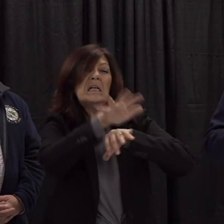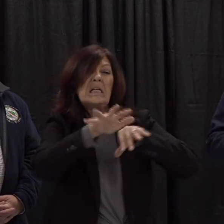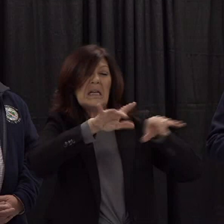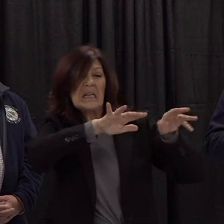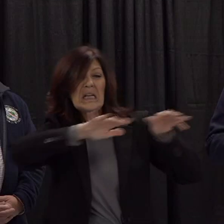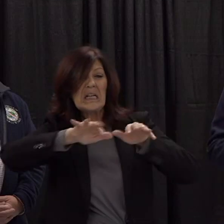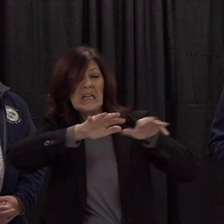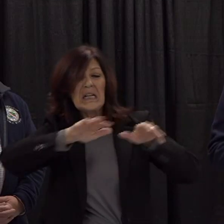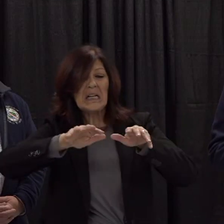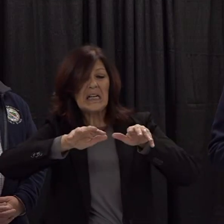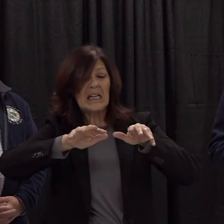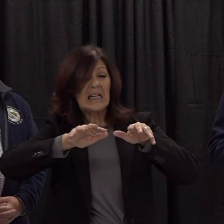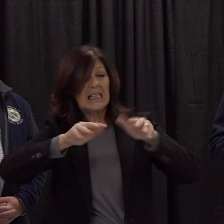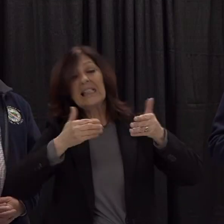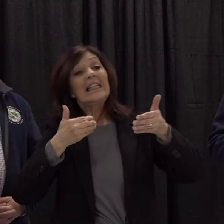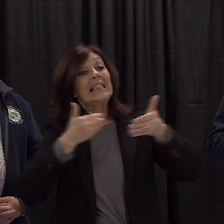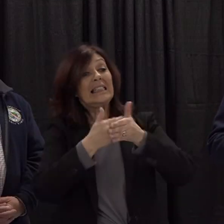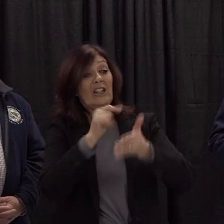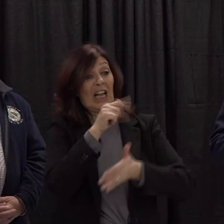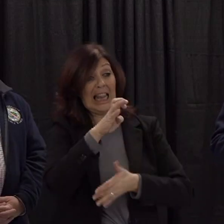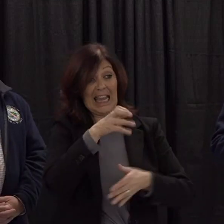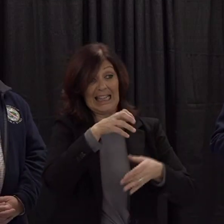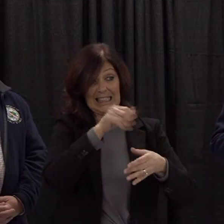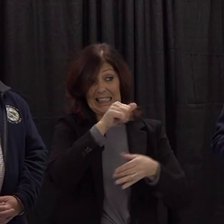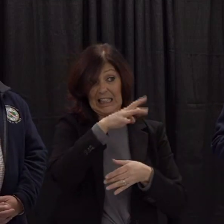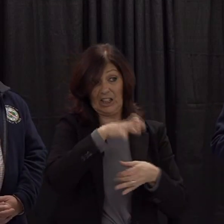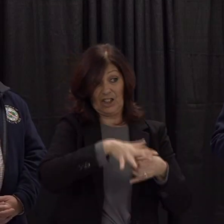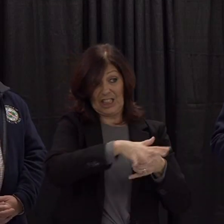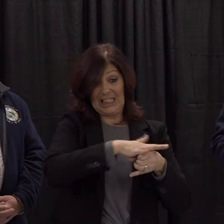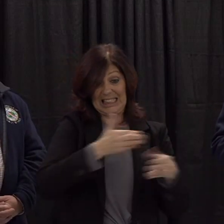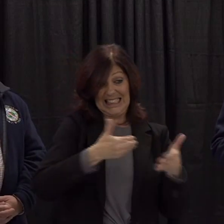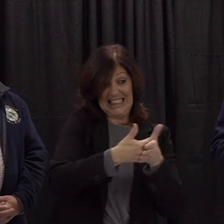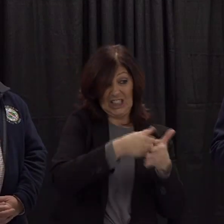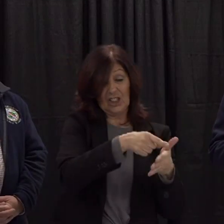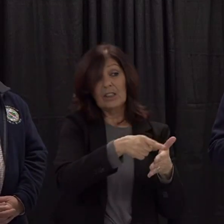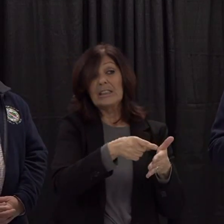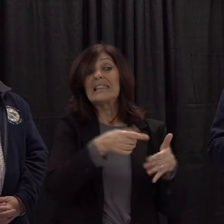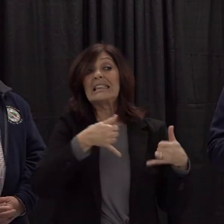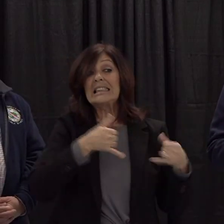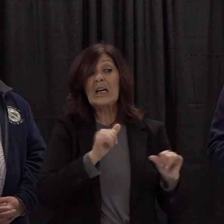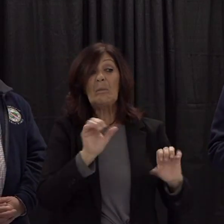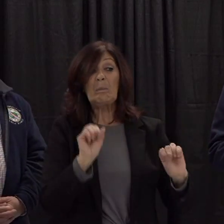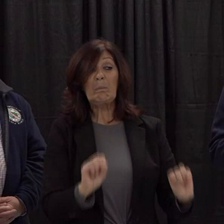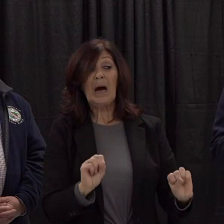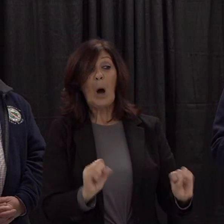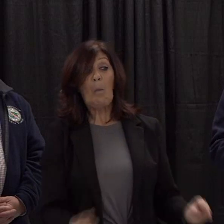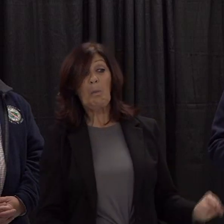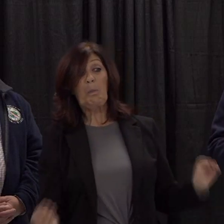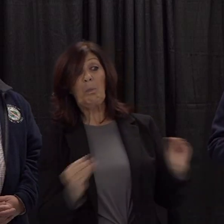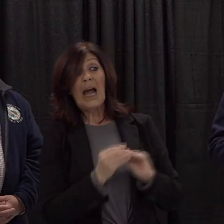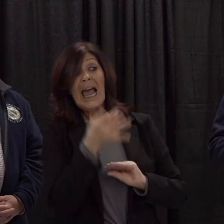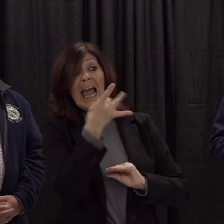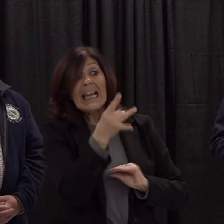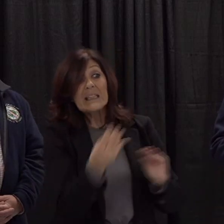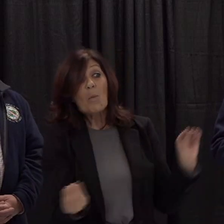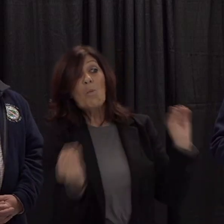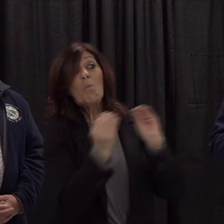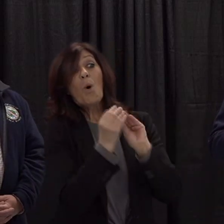the closest area near Lake Erie. They're projecting still a possibility of another 18 inches in that 12 hour period,